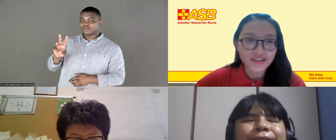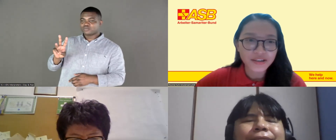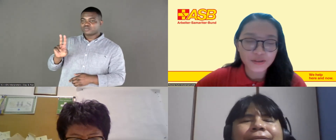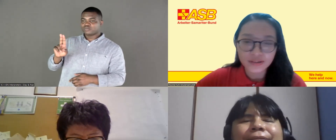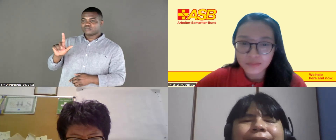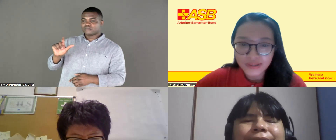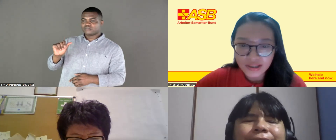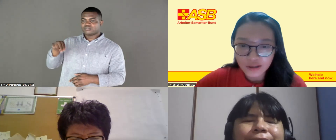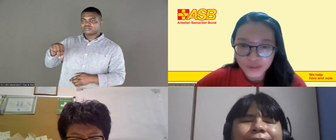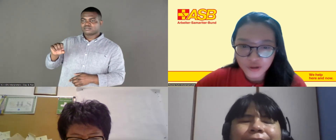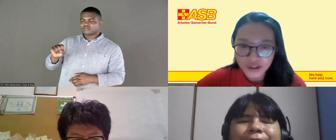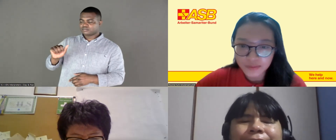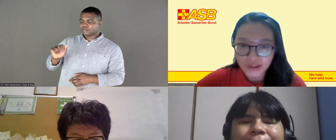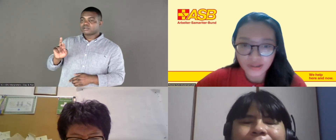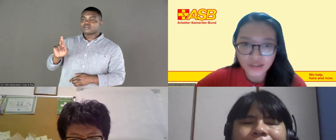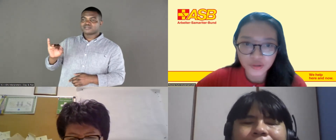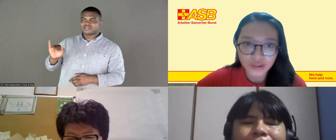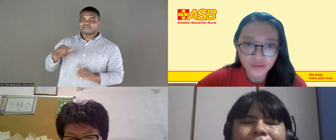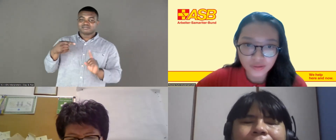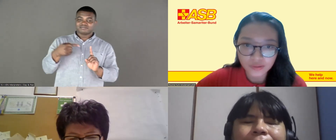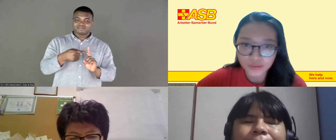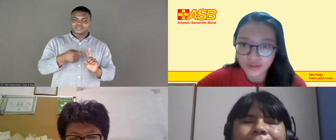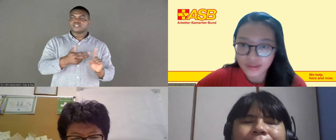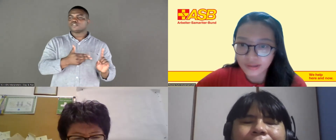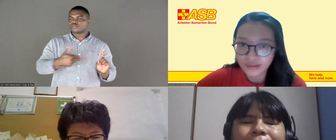This allow me to share my screen. Hold on a sec.